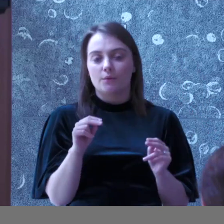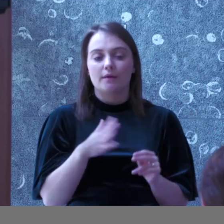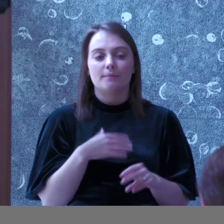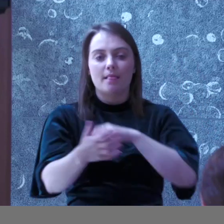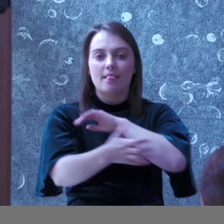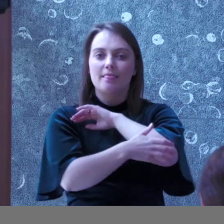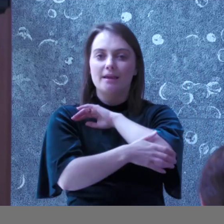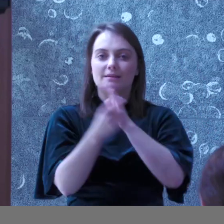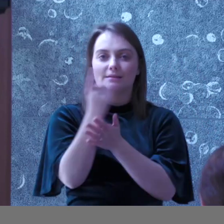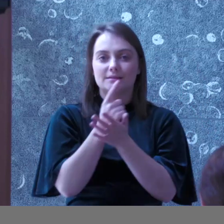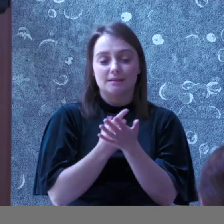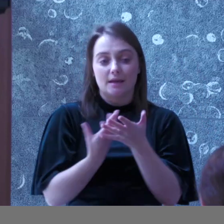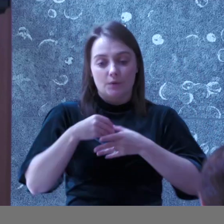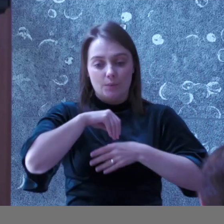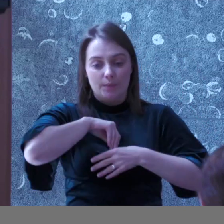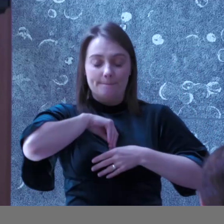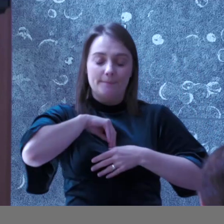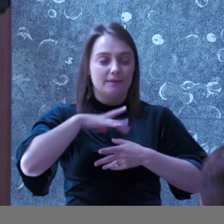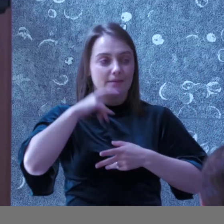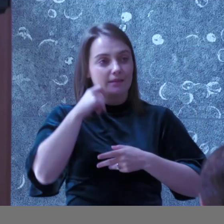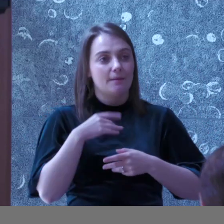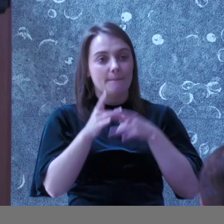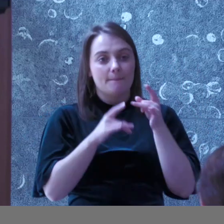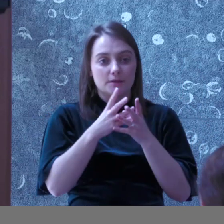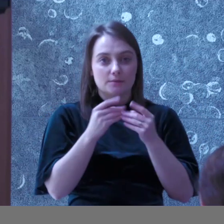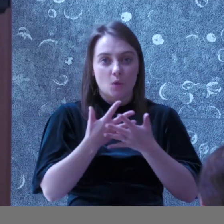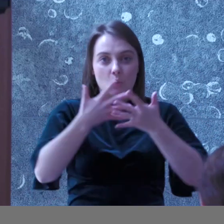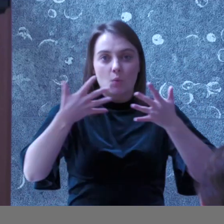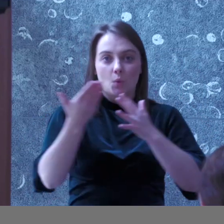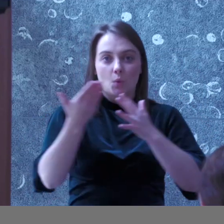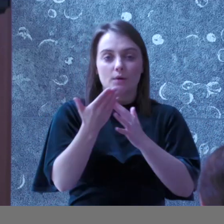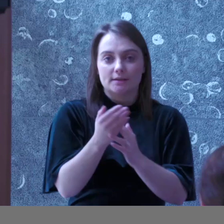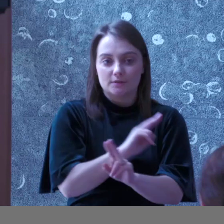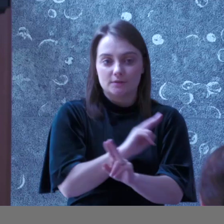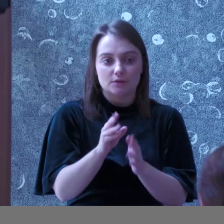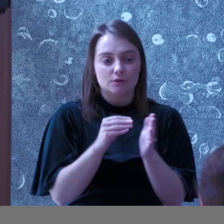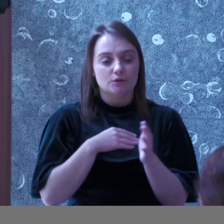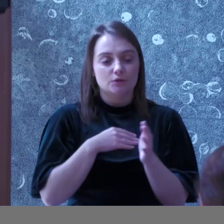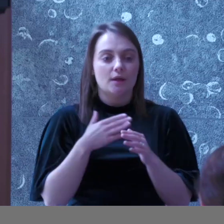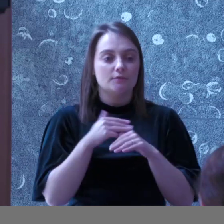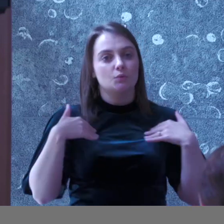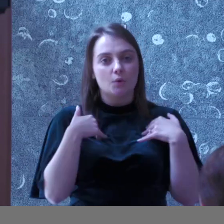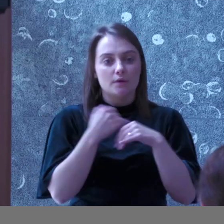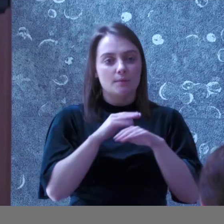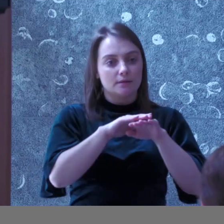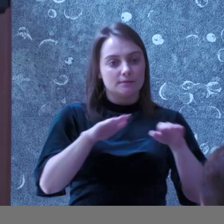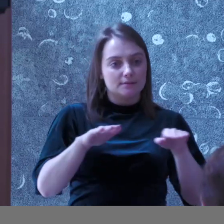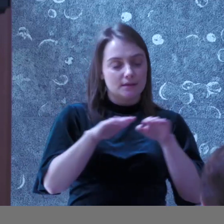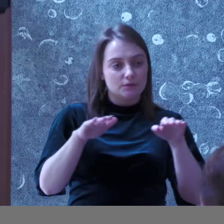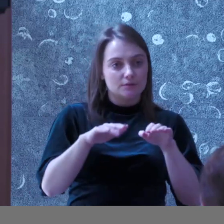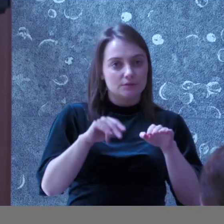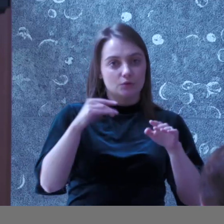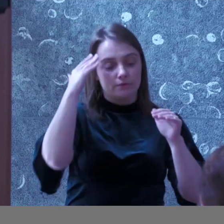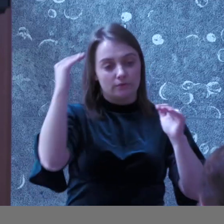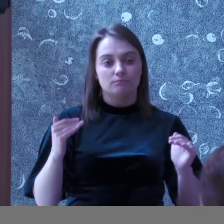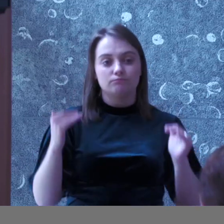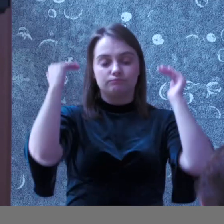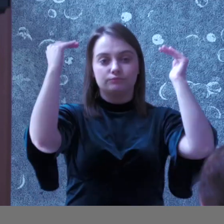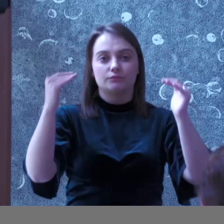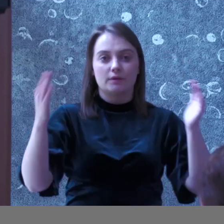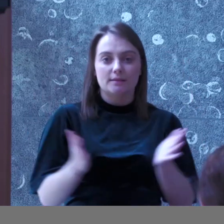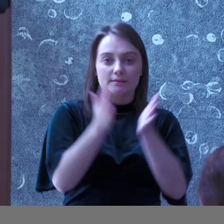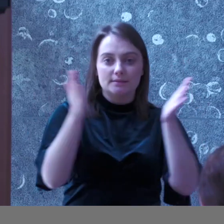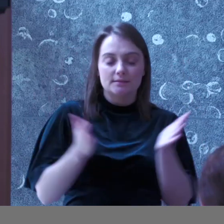in me, make something so accessible you don't have to stick to standards and sell the design.